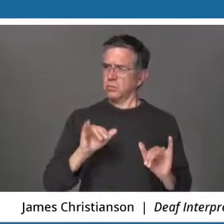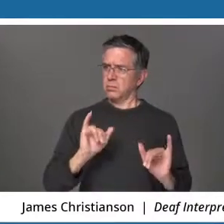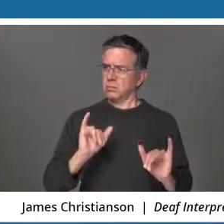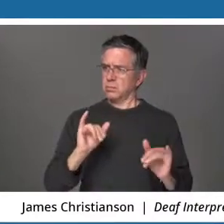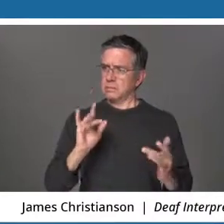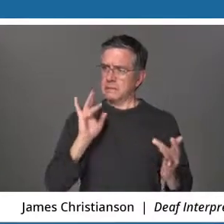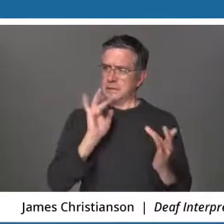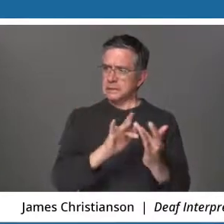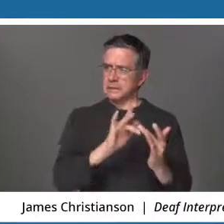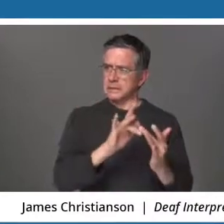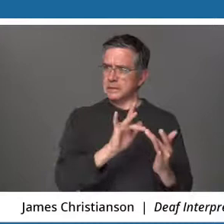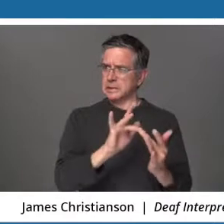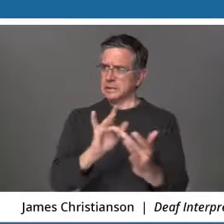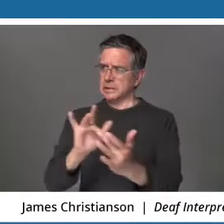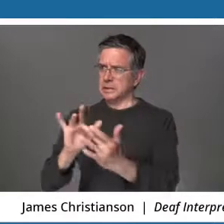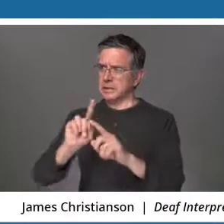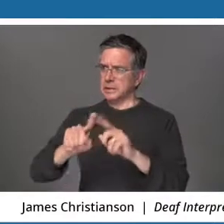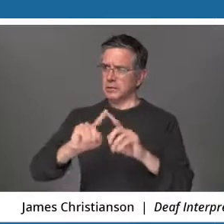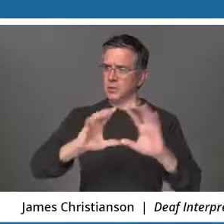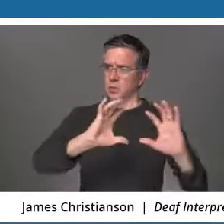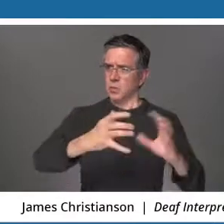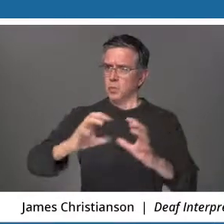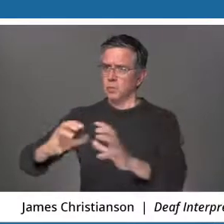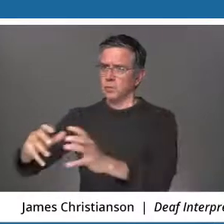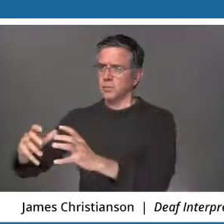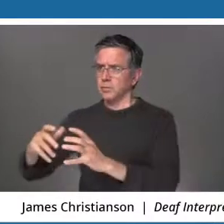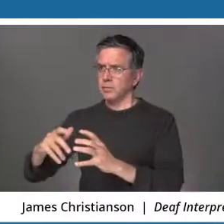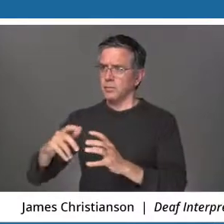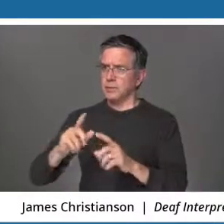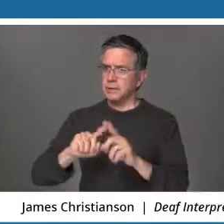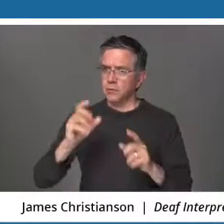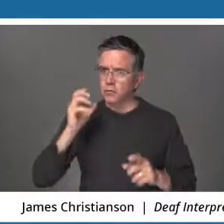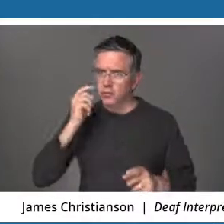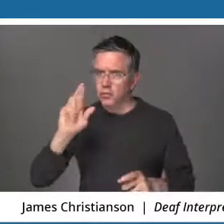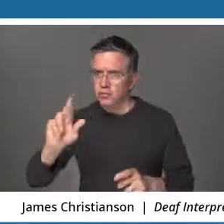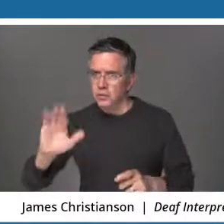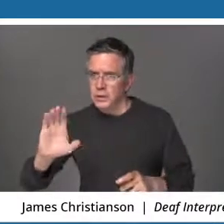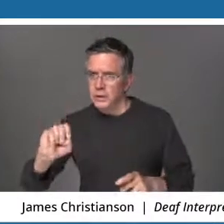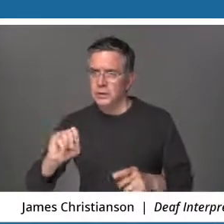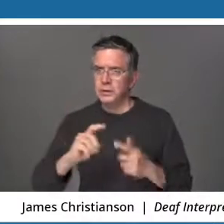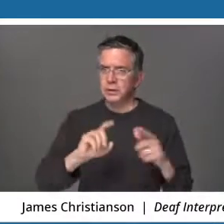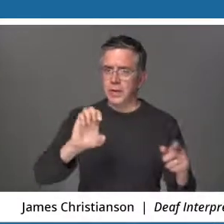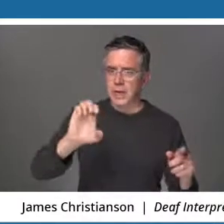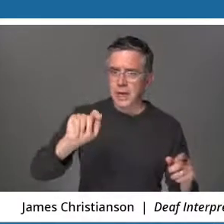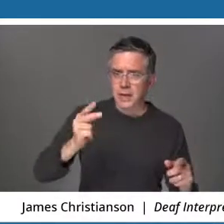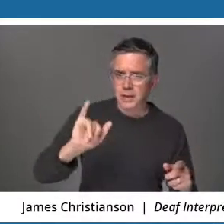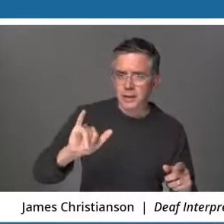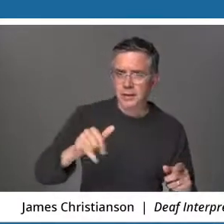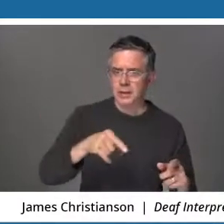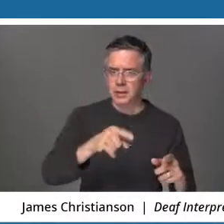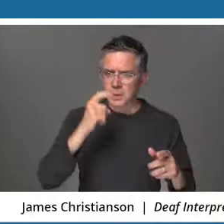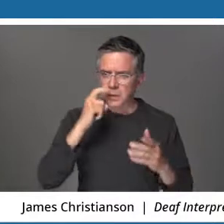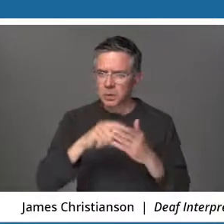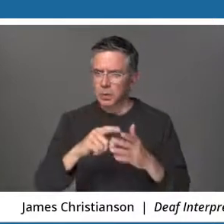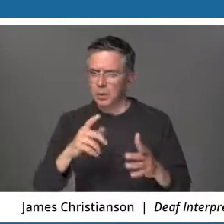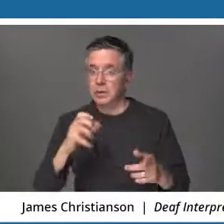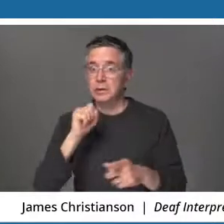ethnic and racial populations, populations who are seniors and others who may be vulnerable?